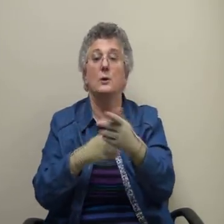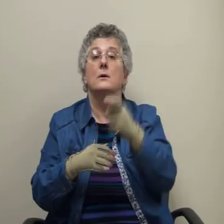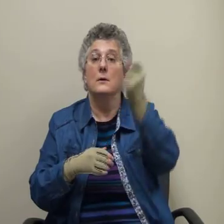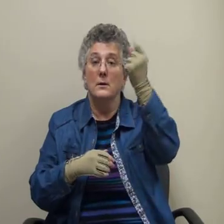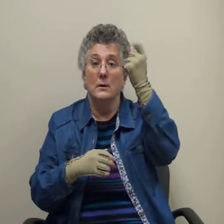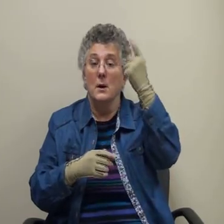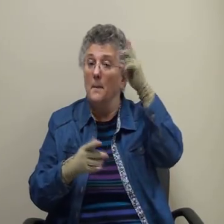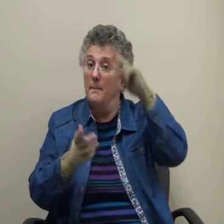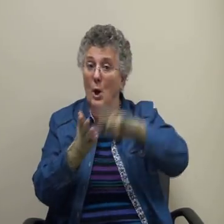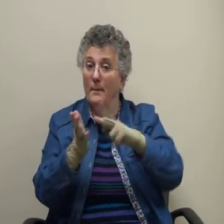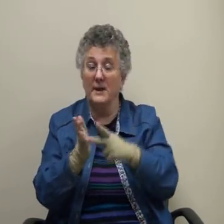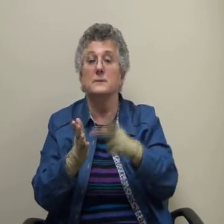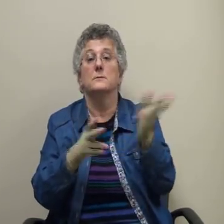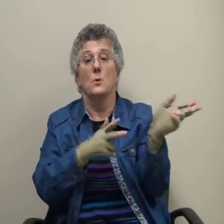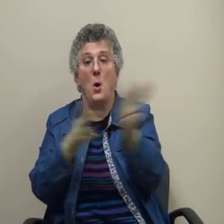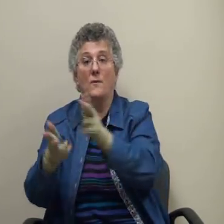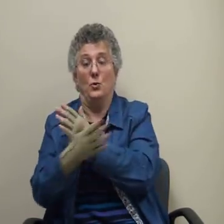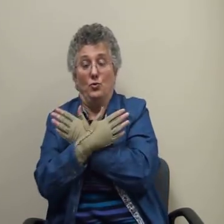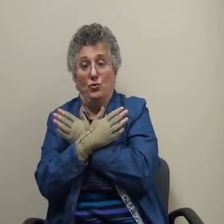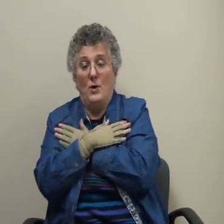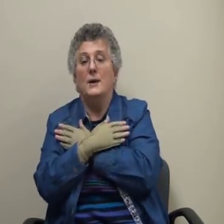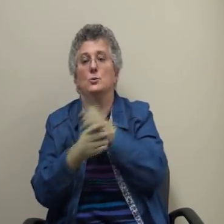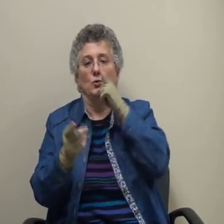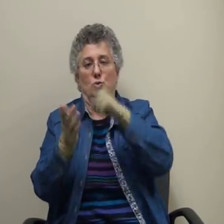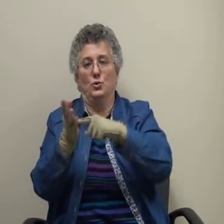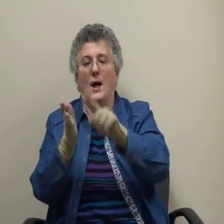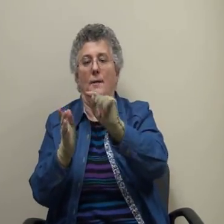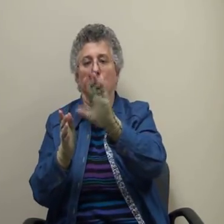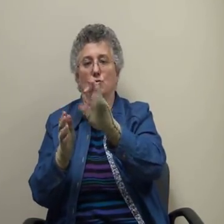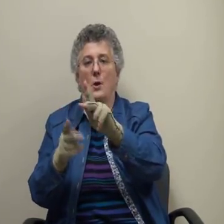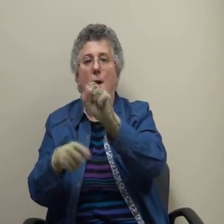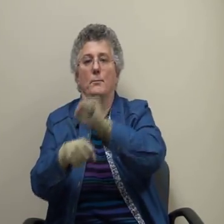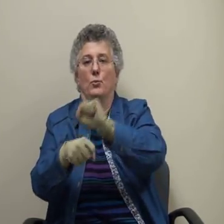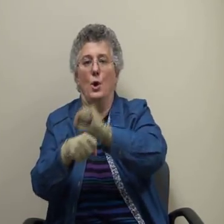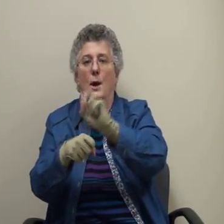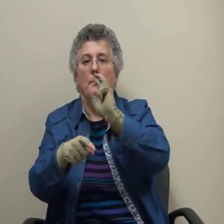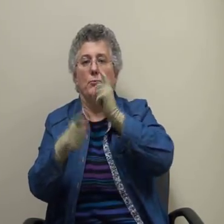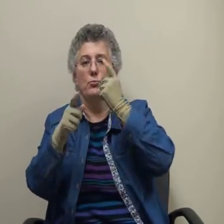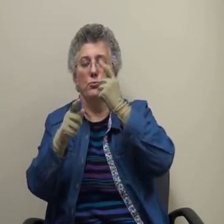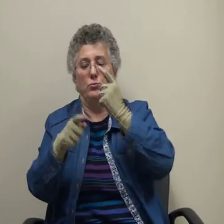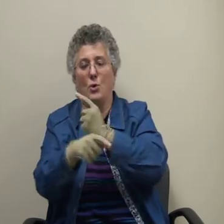The purpose of this law is to make sure that the truck is working properly,